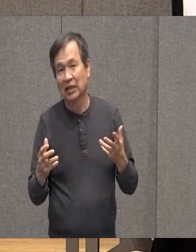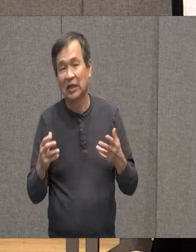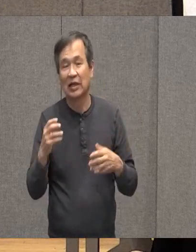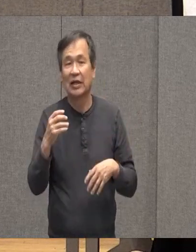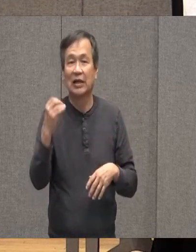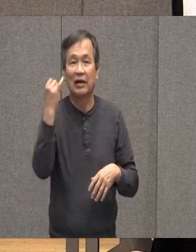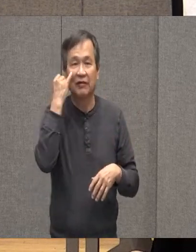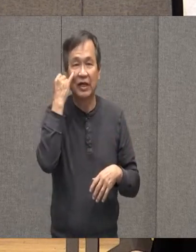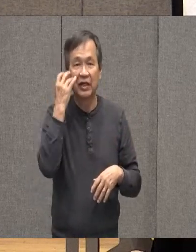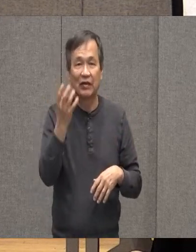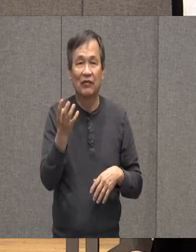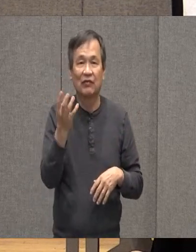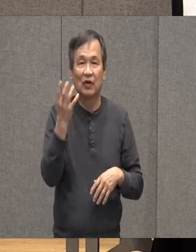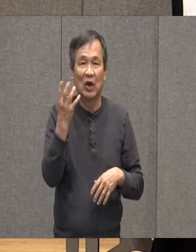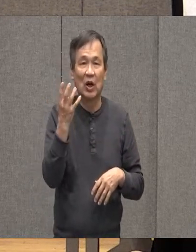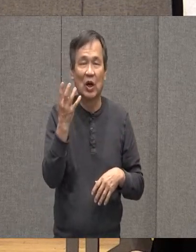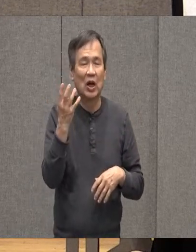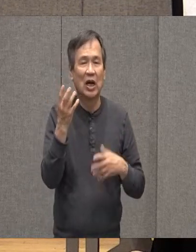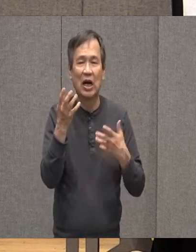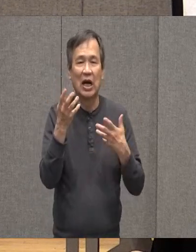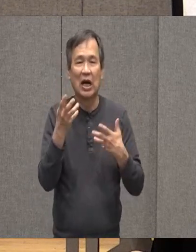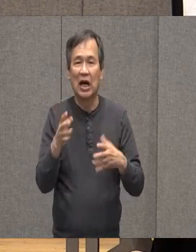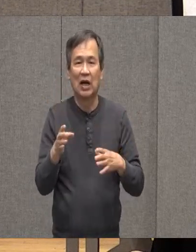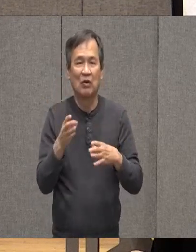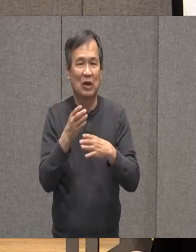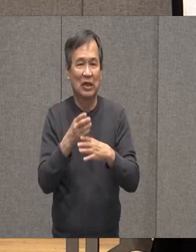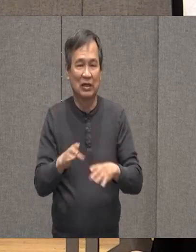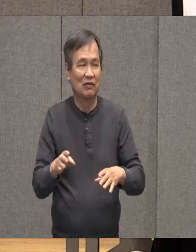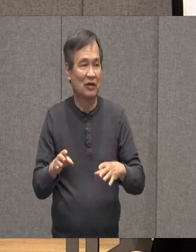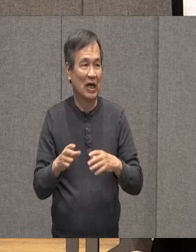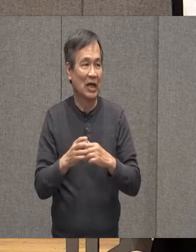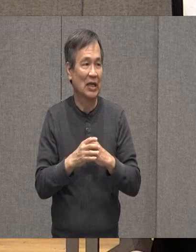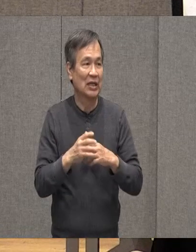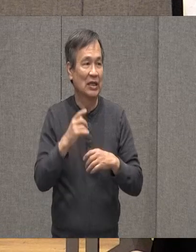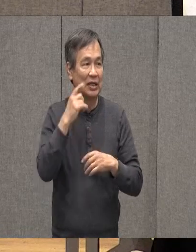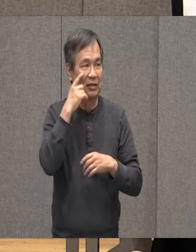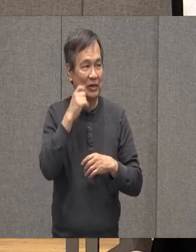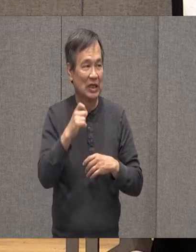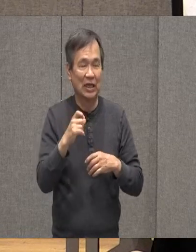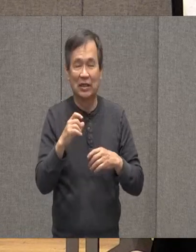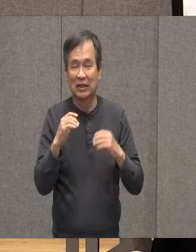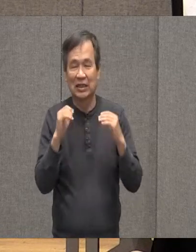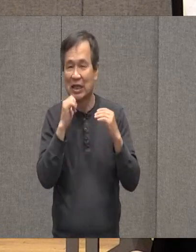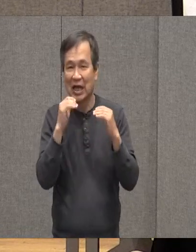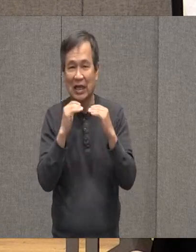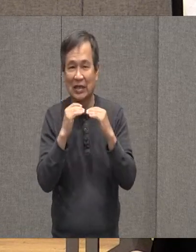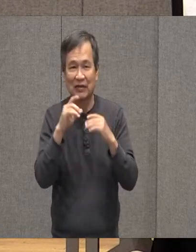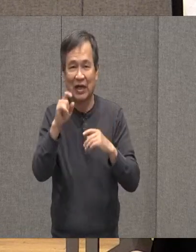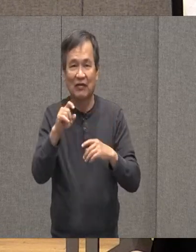I probably wouldn't choose to divide it by four because I couldn't divide it evenly. I would be in those fractional pieces.